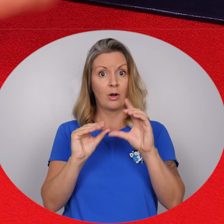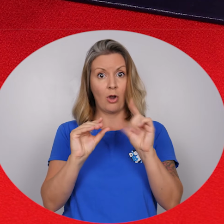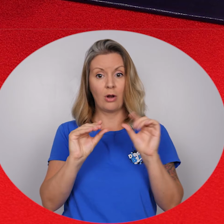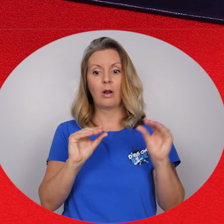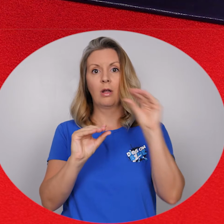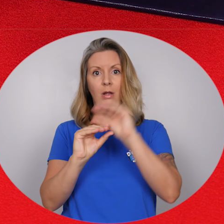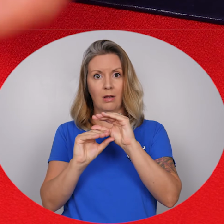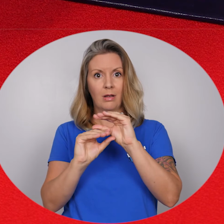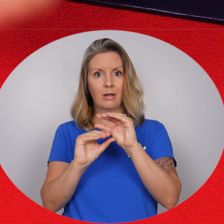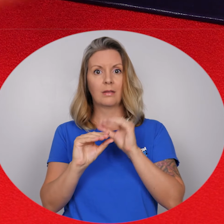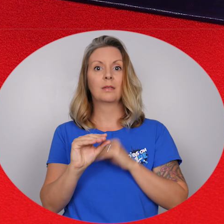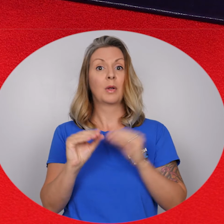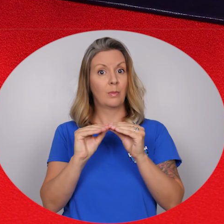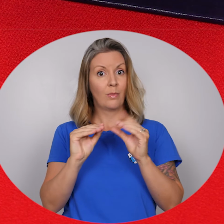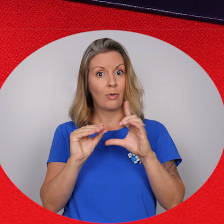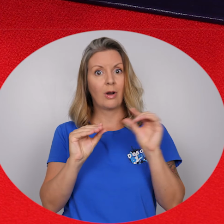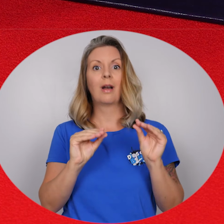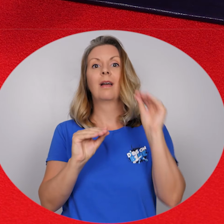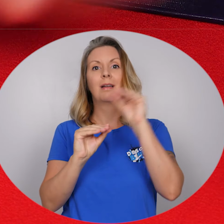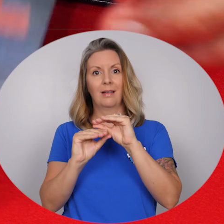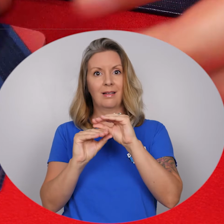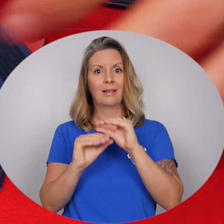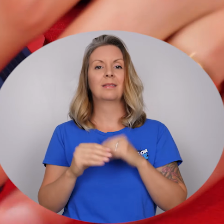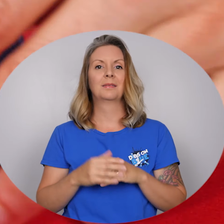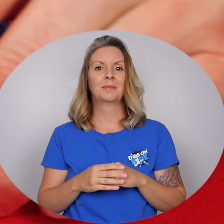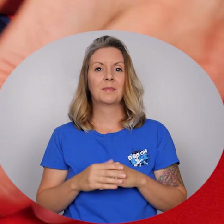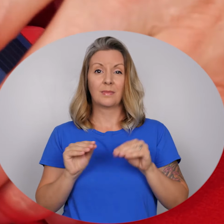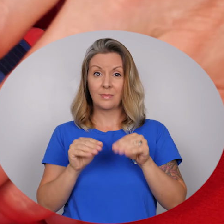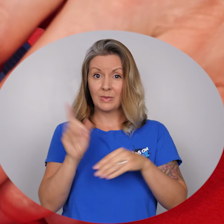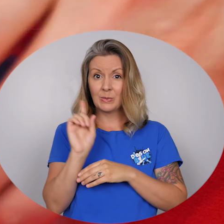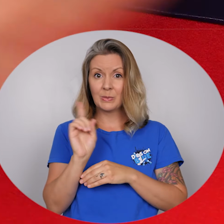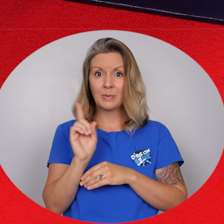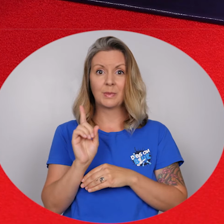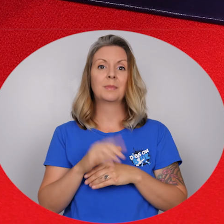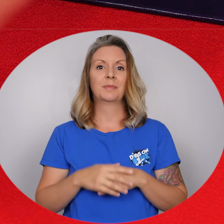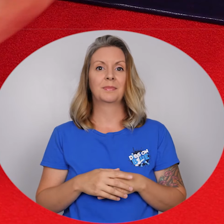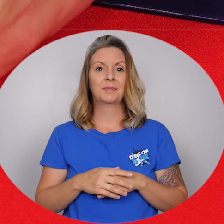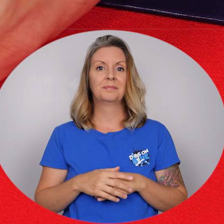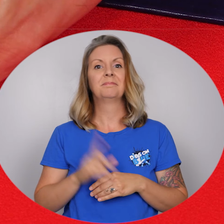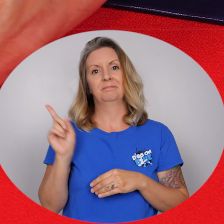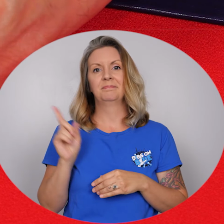of each other, ensuring any piles with fewer cards are on the bottom. This collected deck